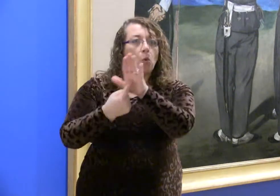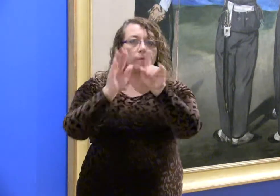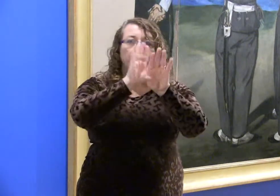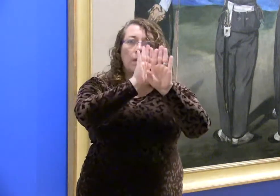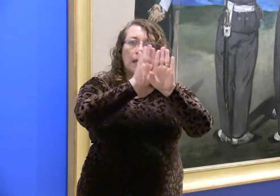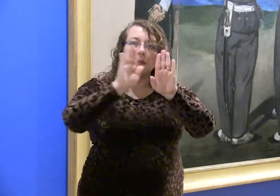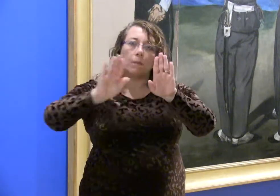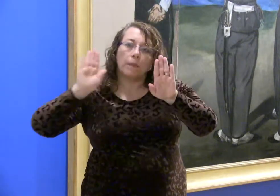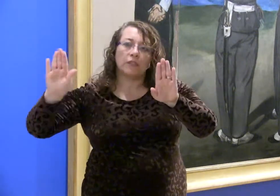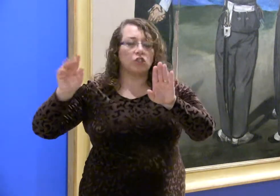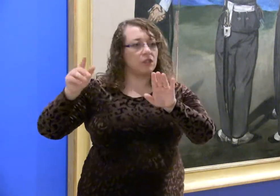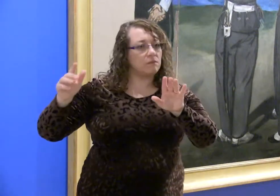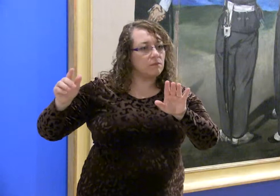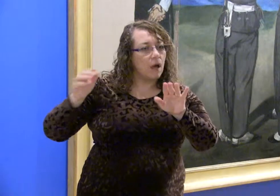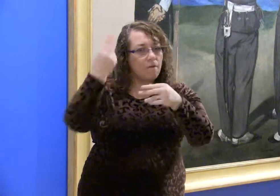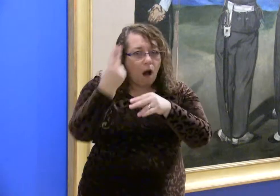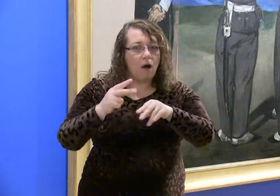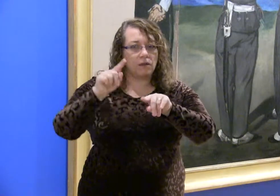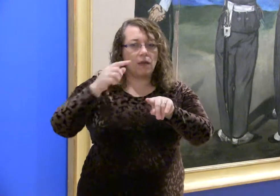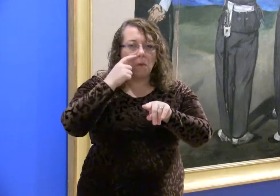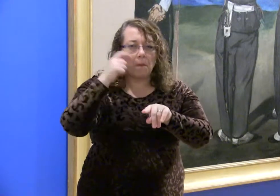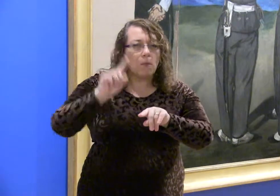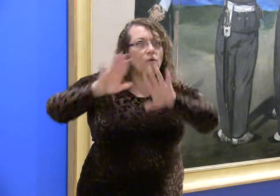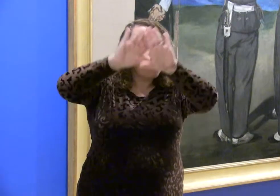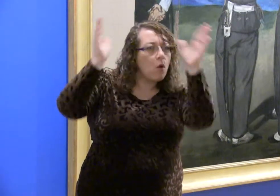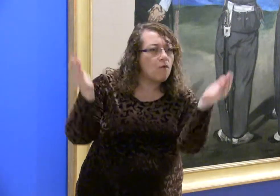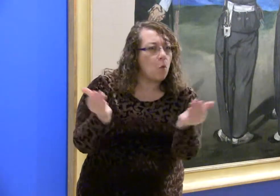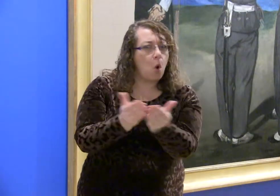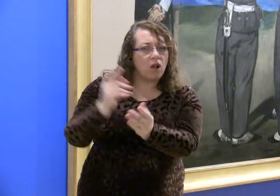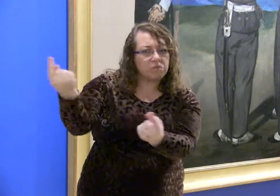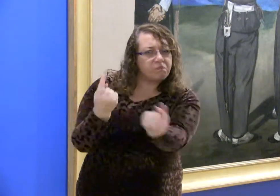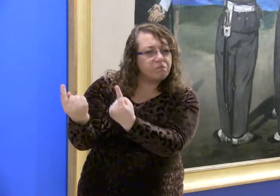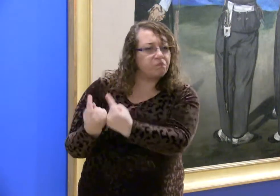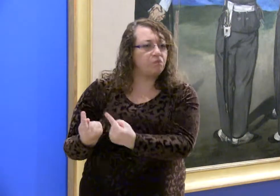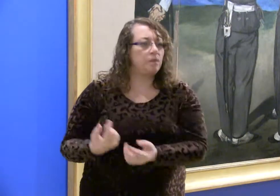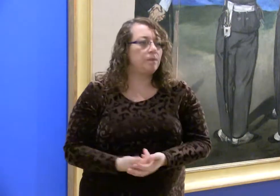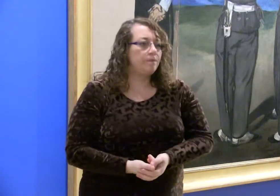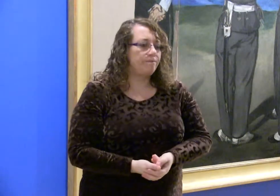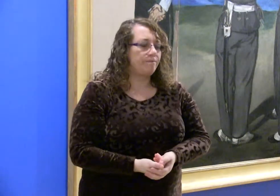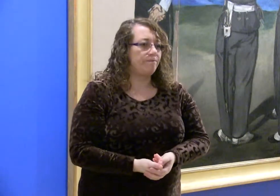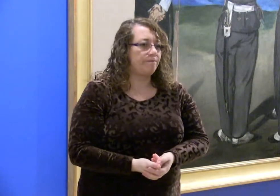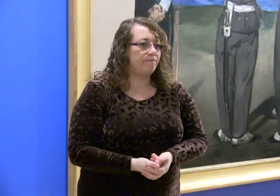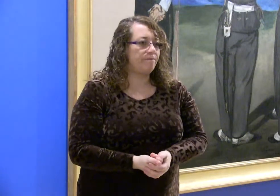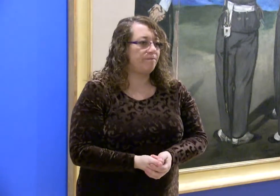from all around the world.